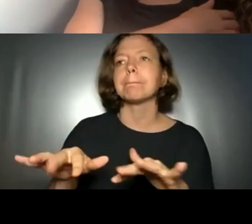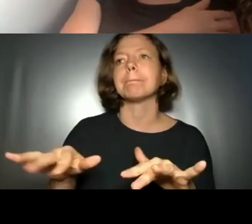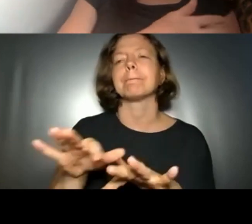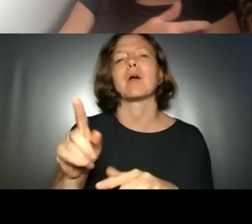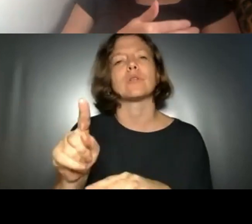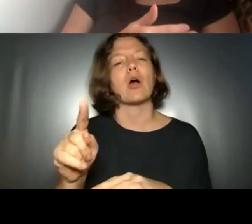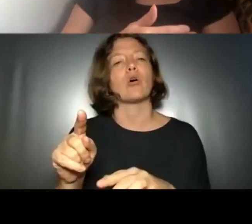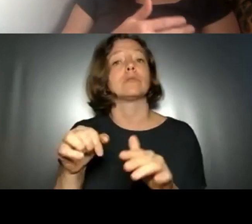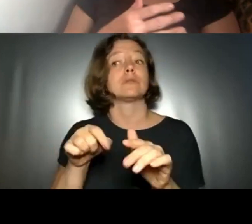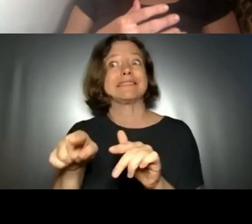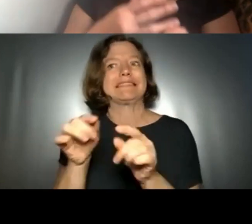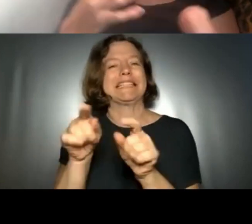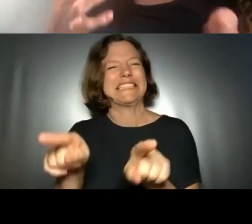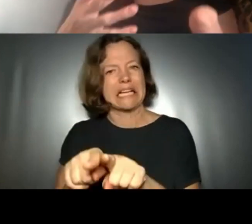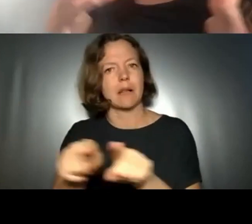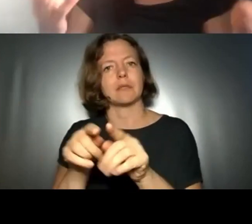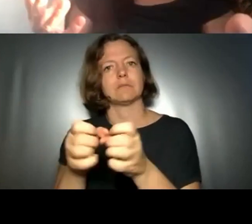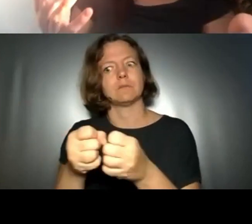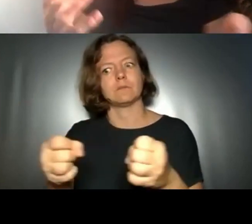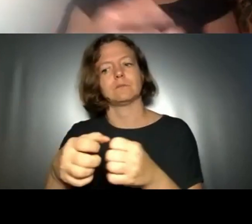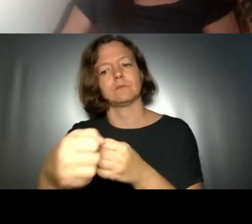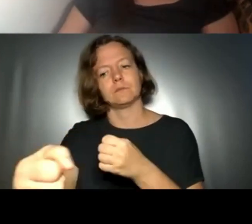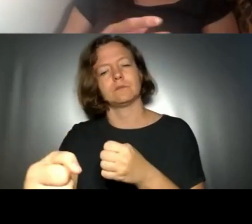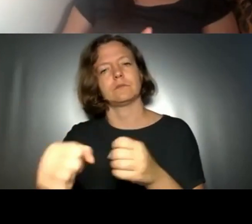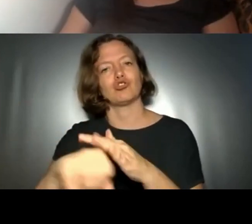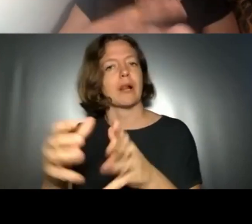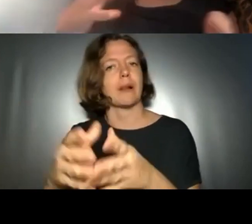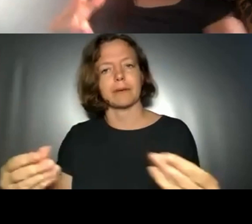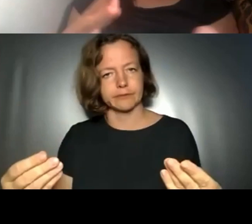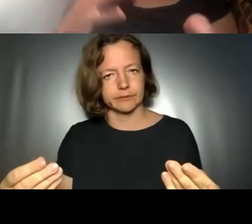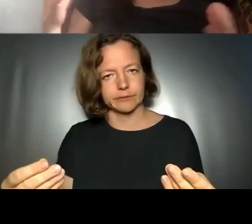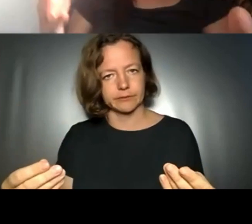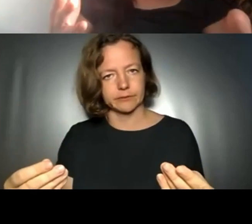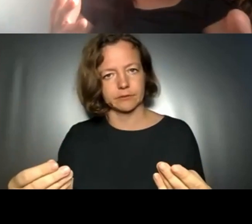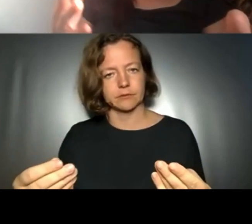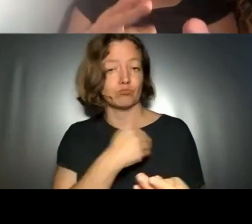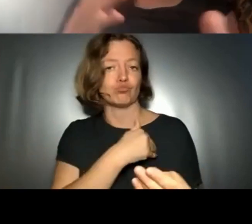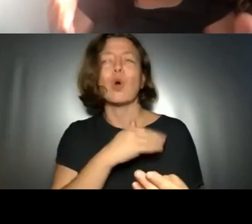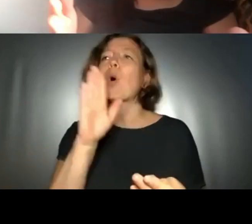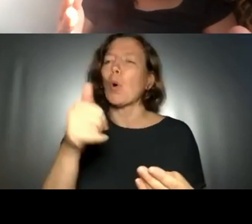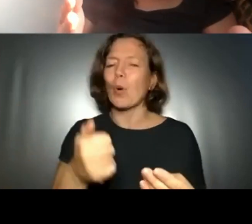That actually we might be offered them for a day or two days or three days or for a performance,